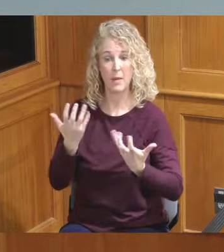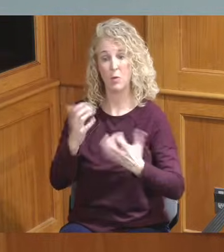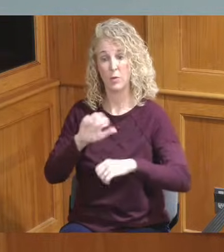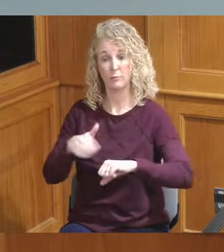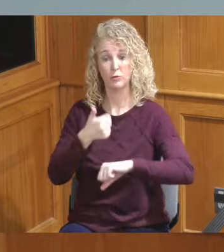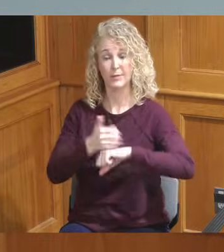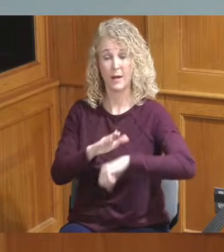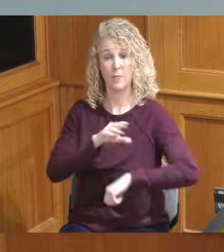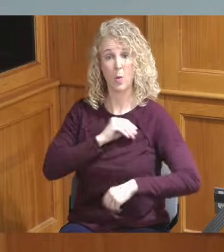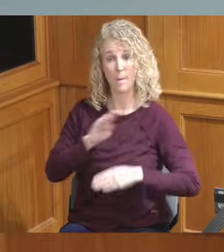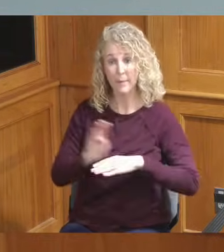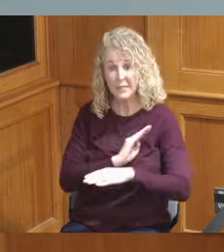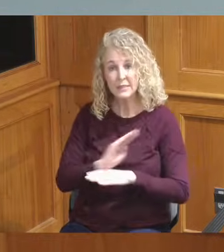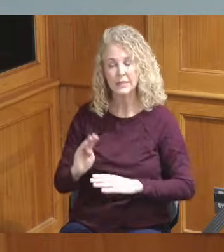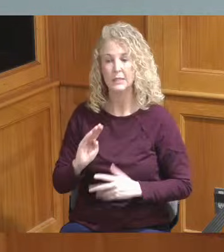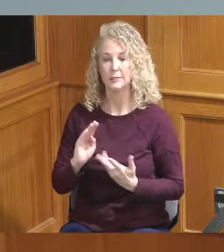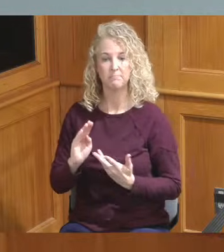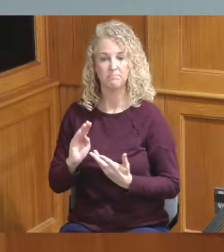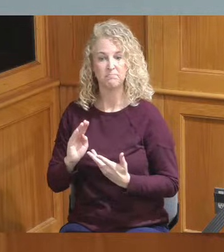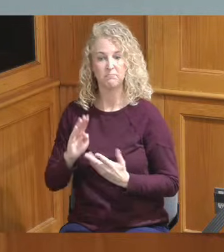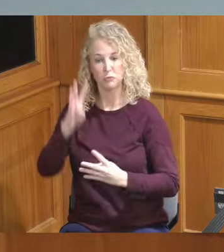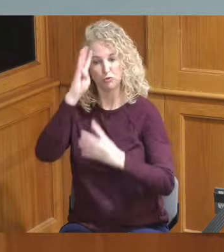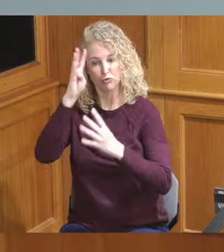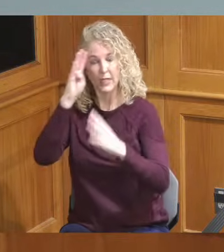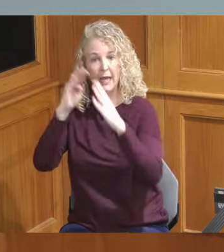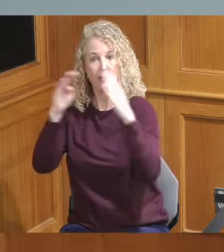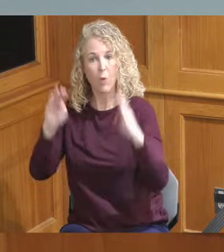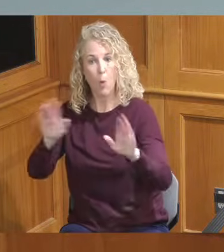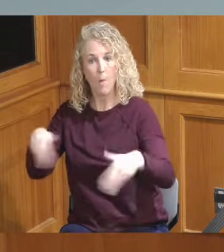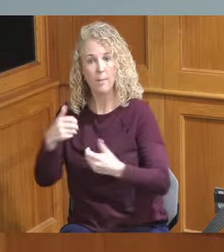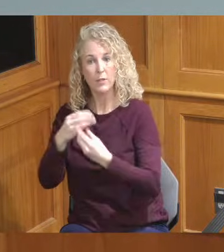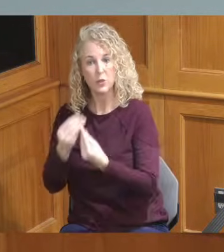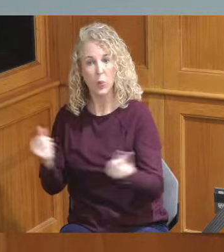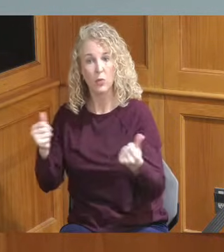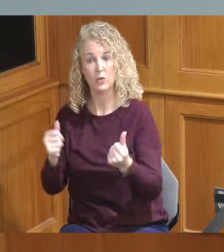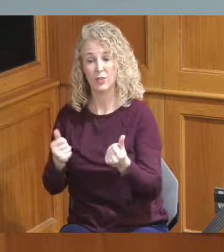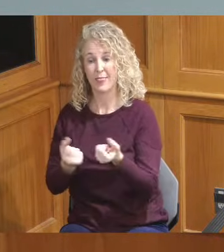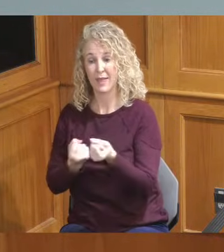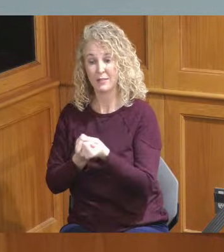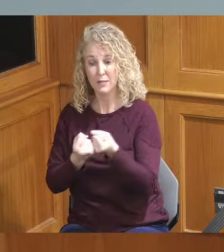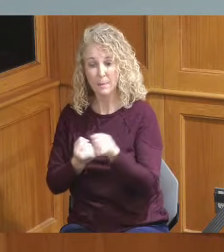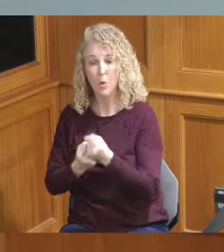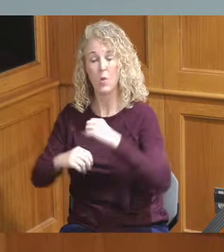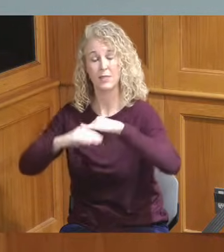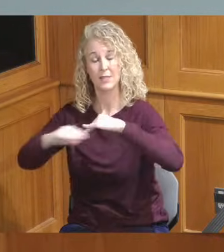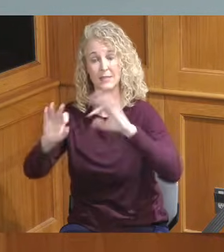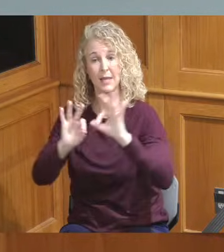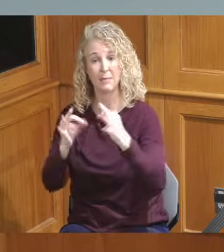and develop innovative housing solutions that strengthen families, promote economic inclusion,